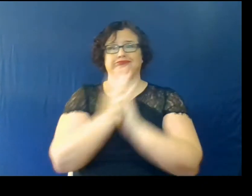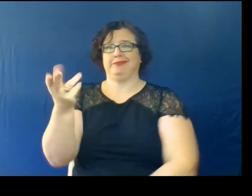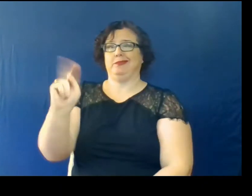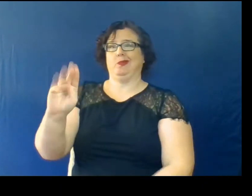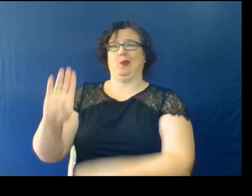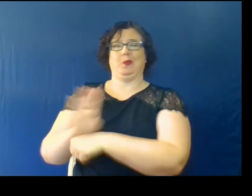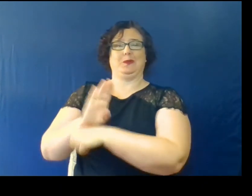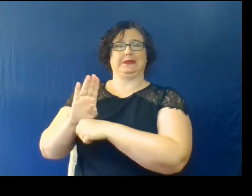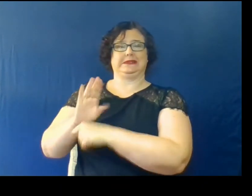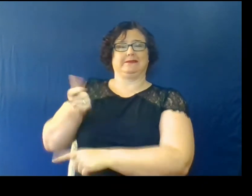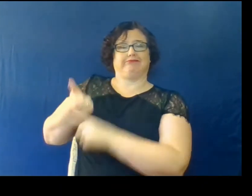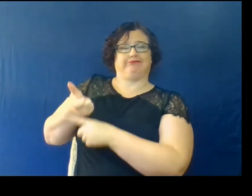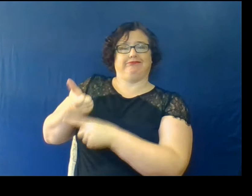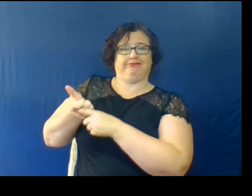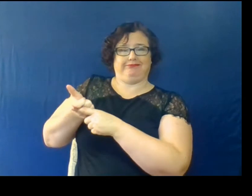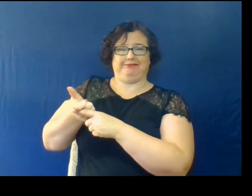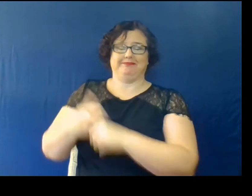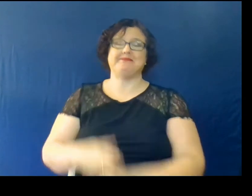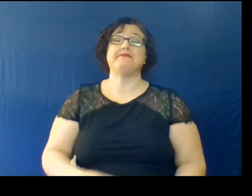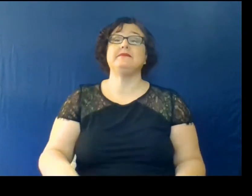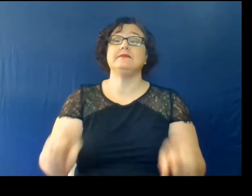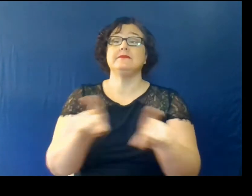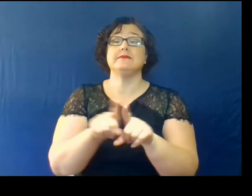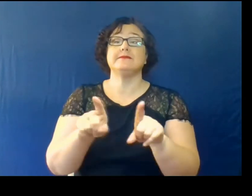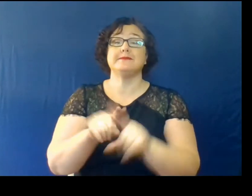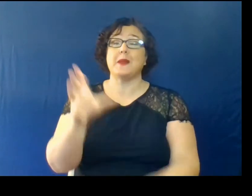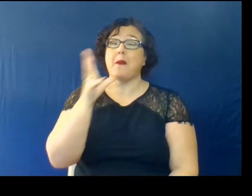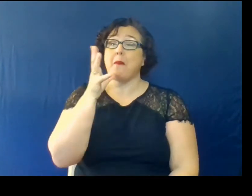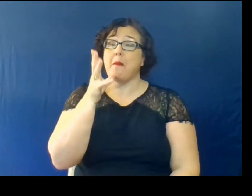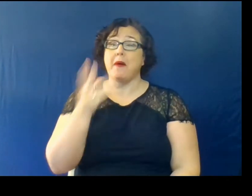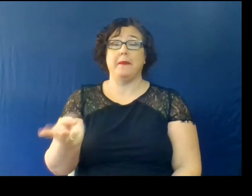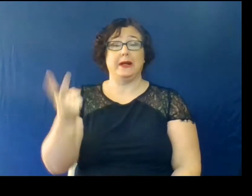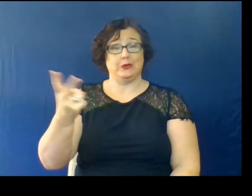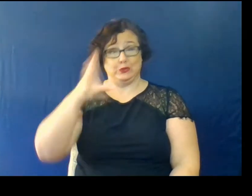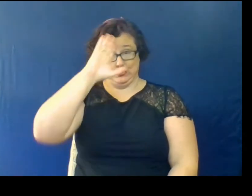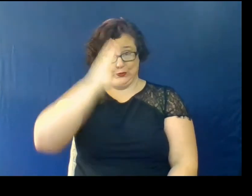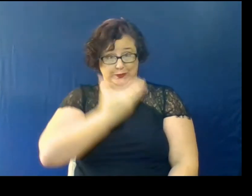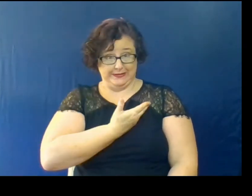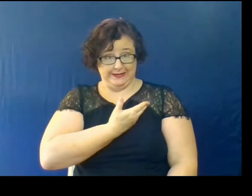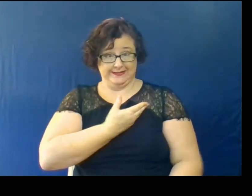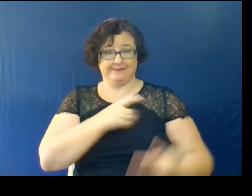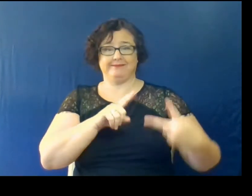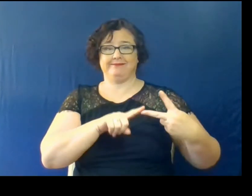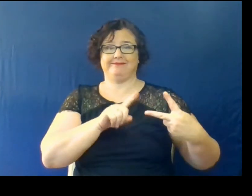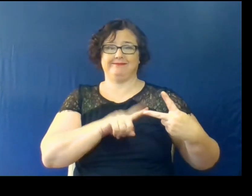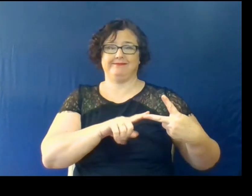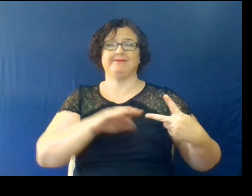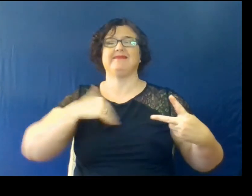And more importantly I'm also a mother to two sons. And my youngest son Angad has Down syndrome.